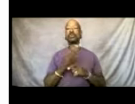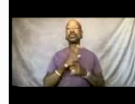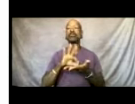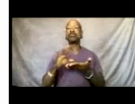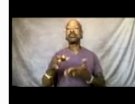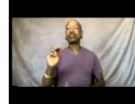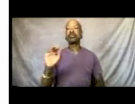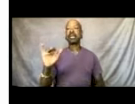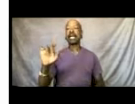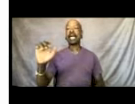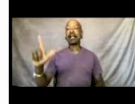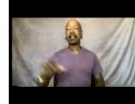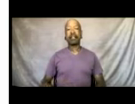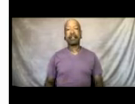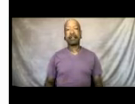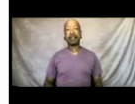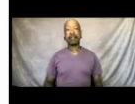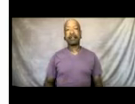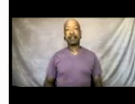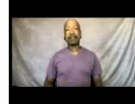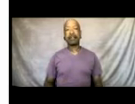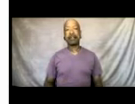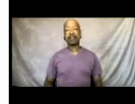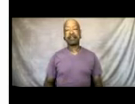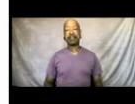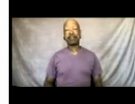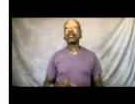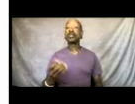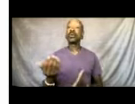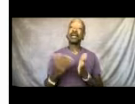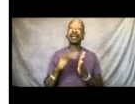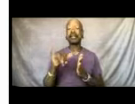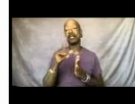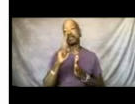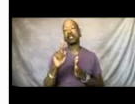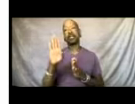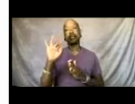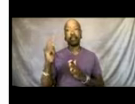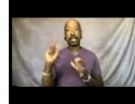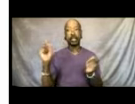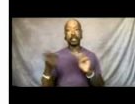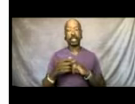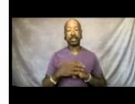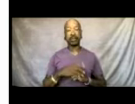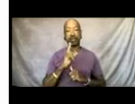$130,000 and they are a single person, they could still